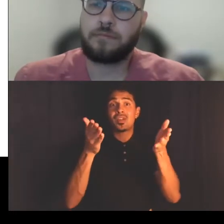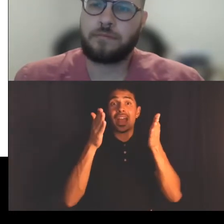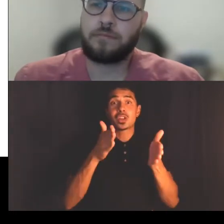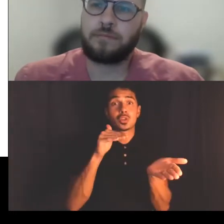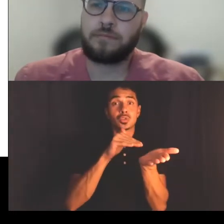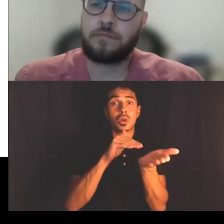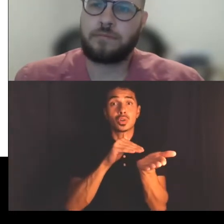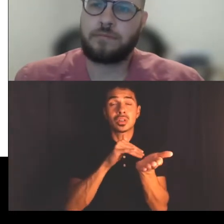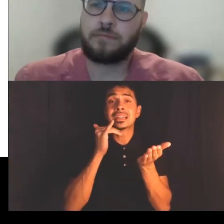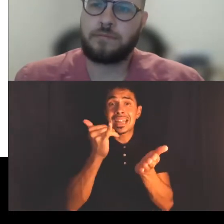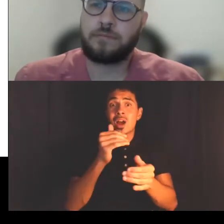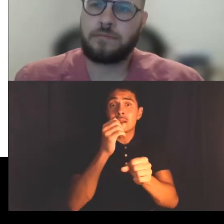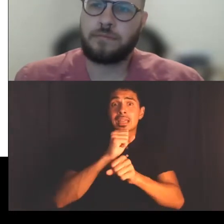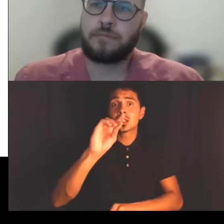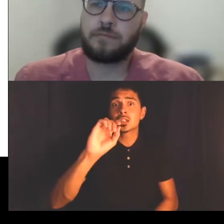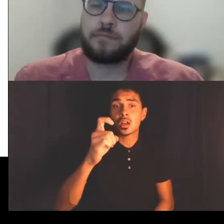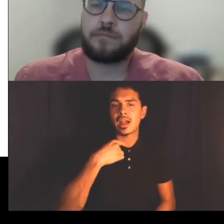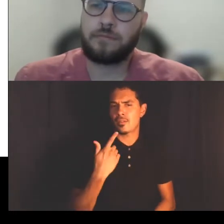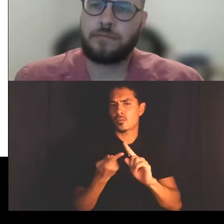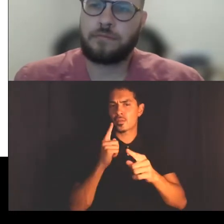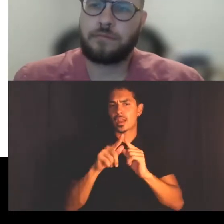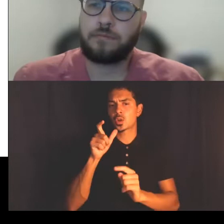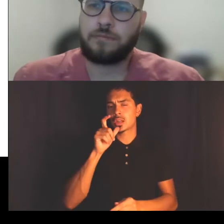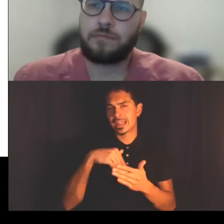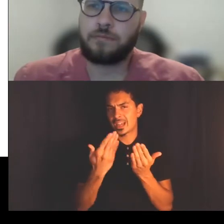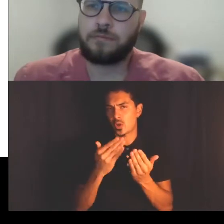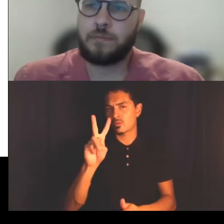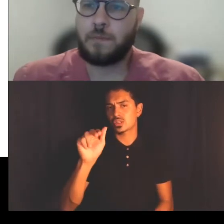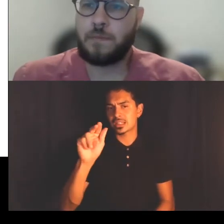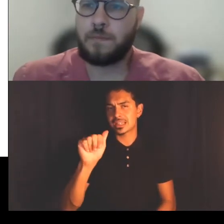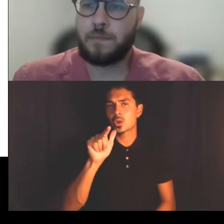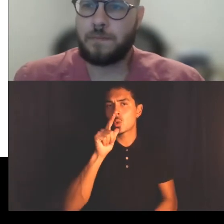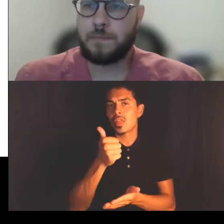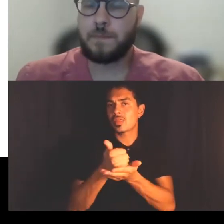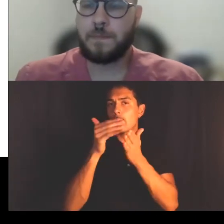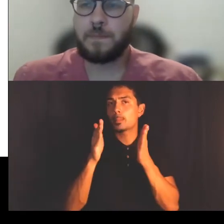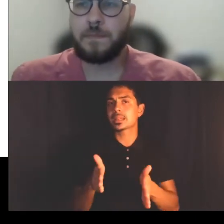who's a therapist that, her information got out